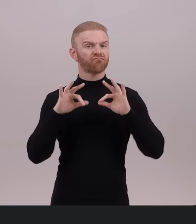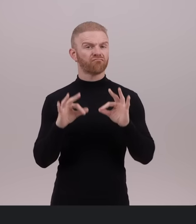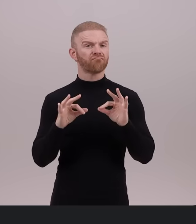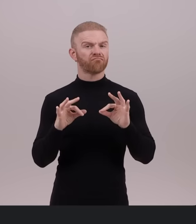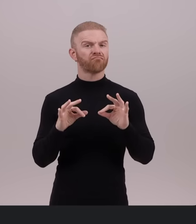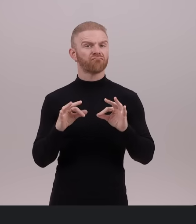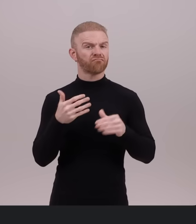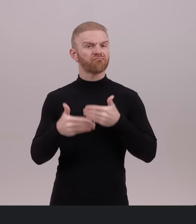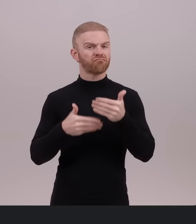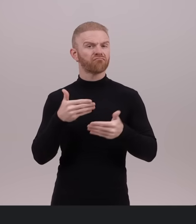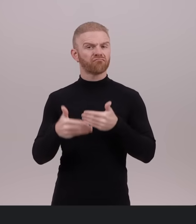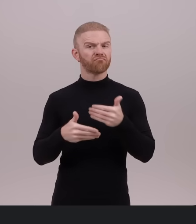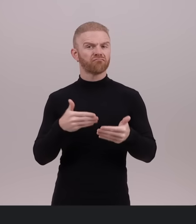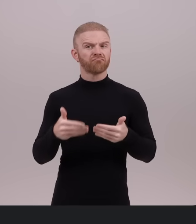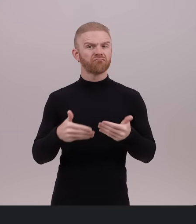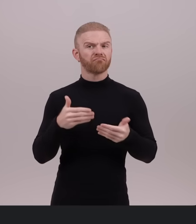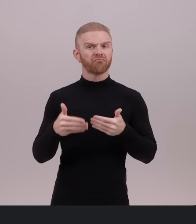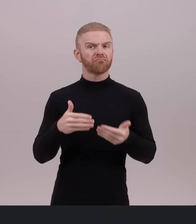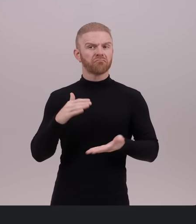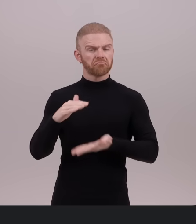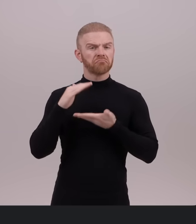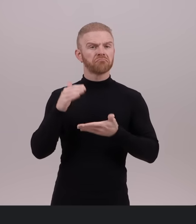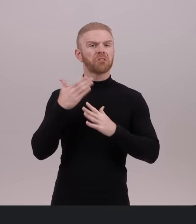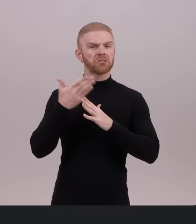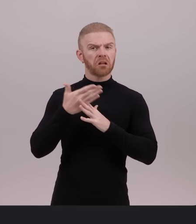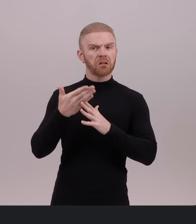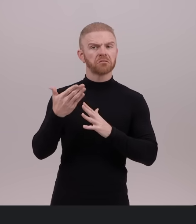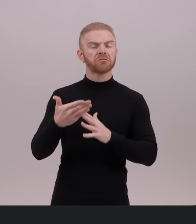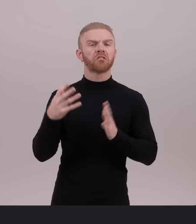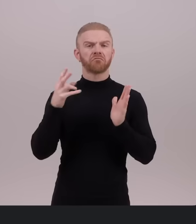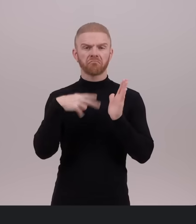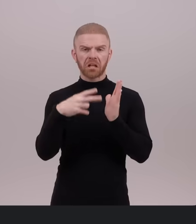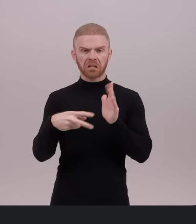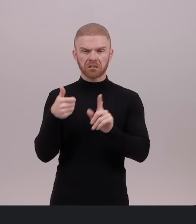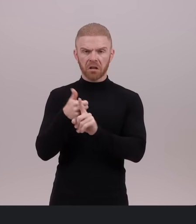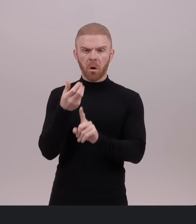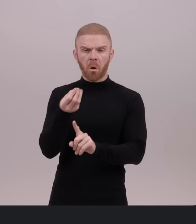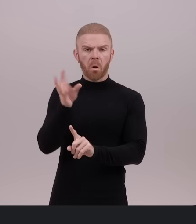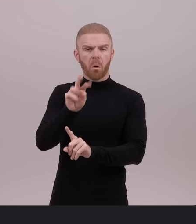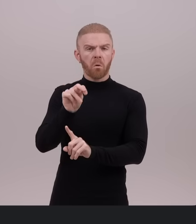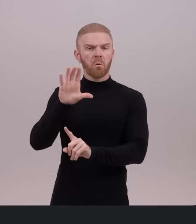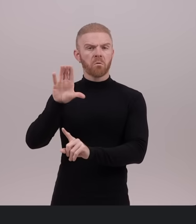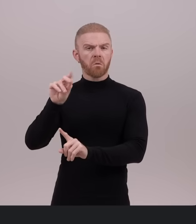files, actually read the code that it wrote in 2.0, tell us that it needs to look at a couple of the log files